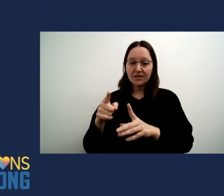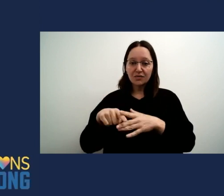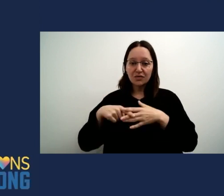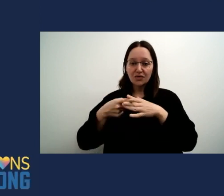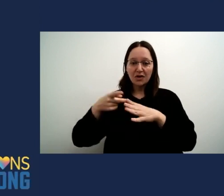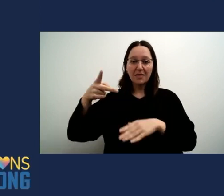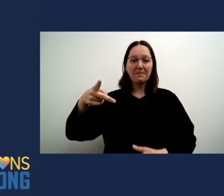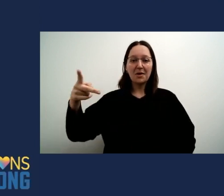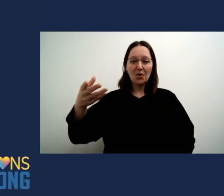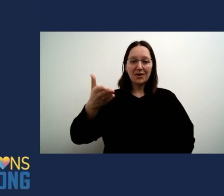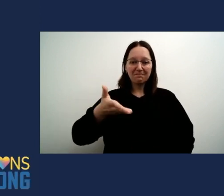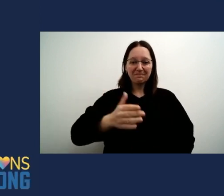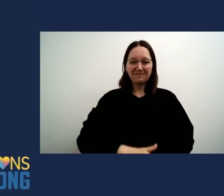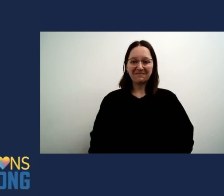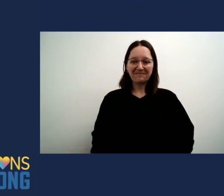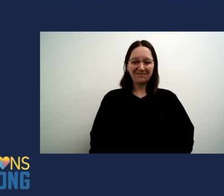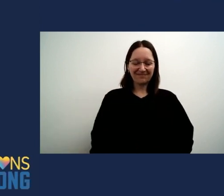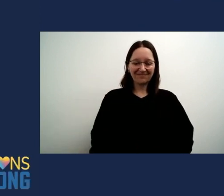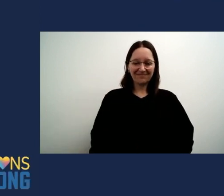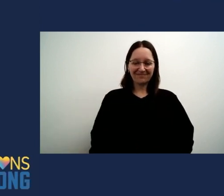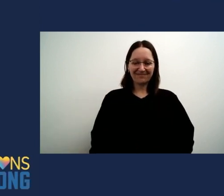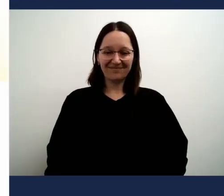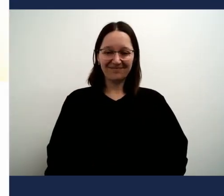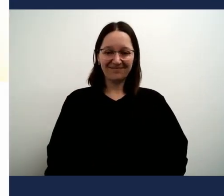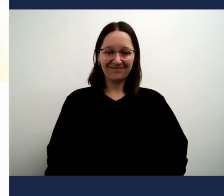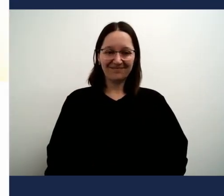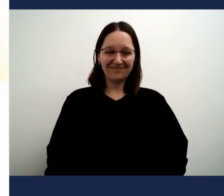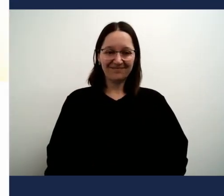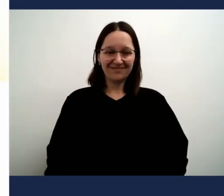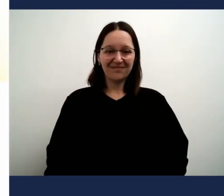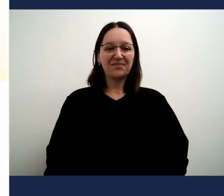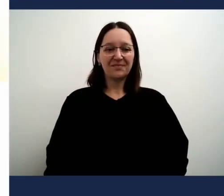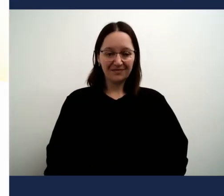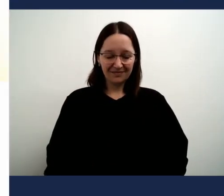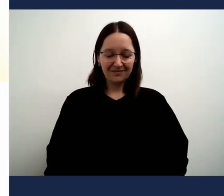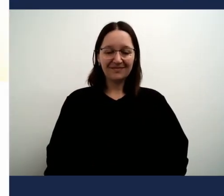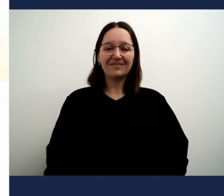later. Or to share with others who you think may benefit from